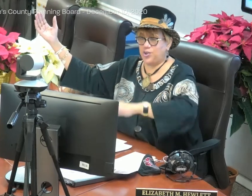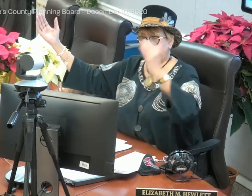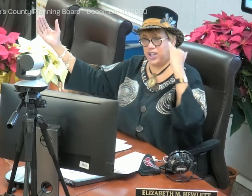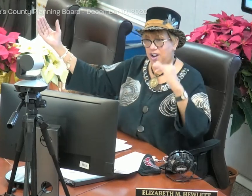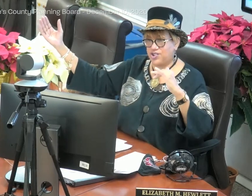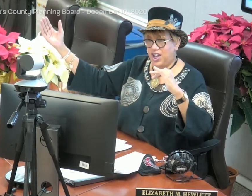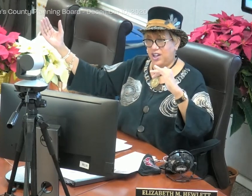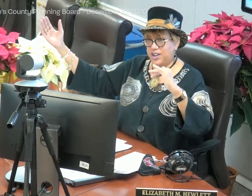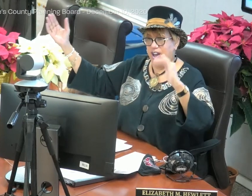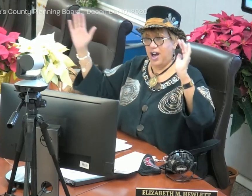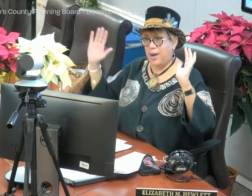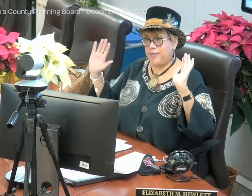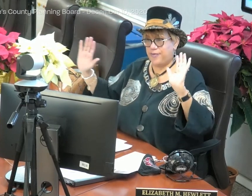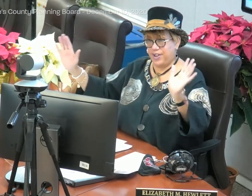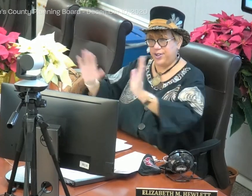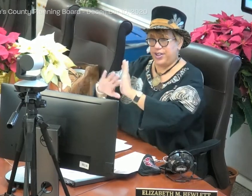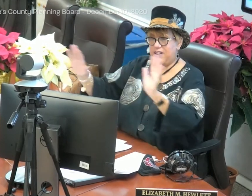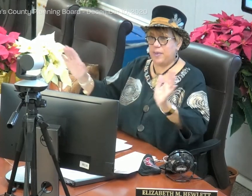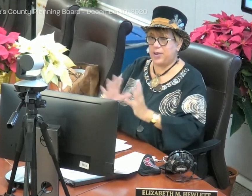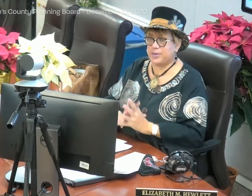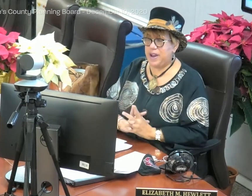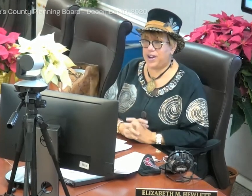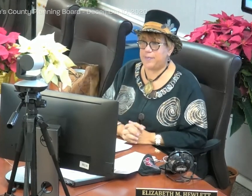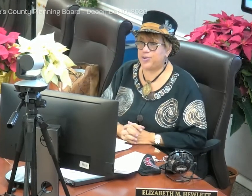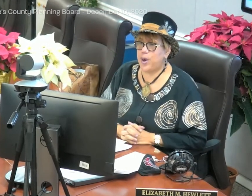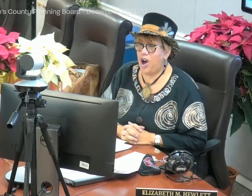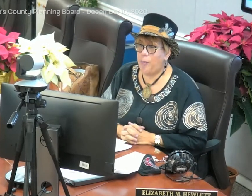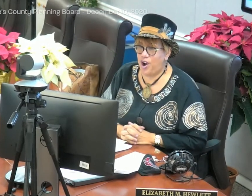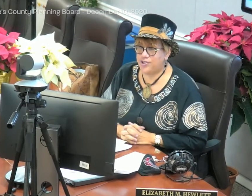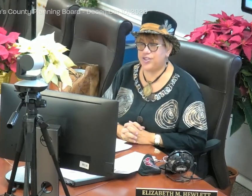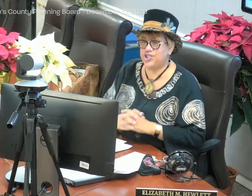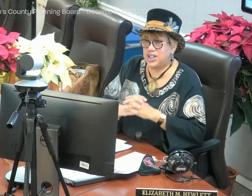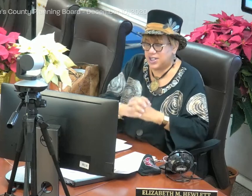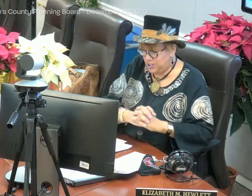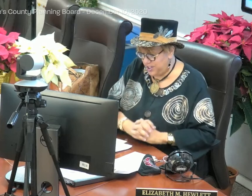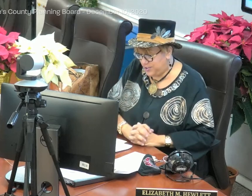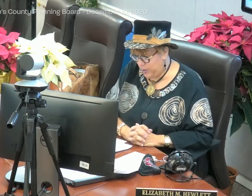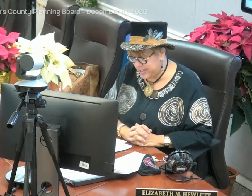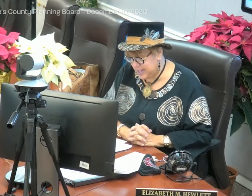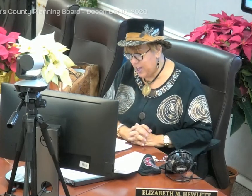with a younger child so that everybody was paired up to help her so that she continued these quests.